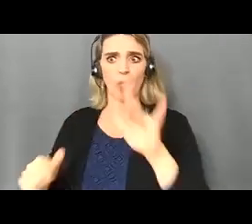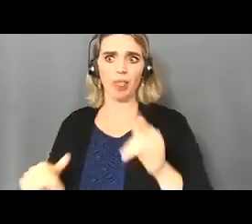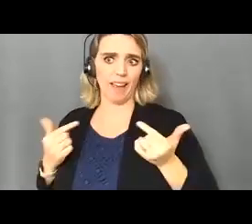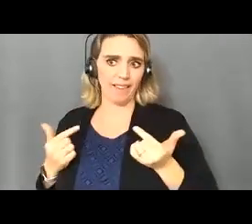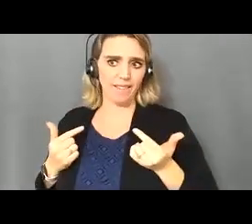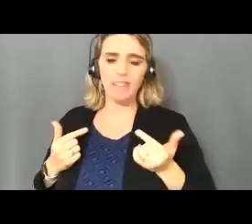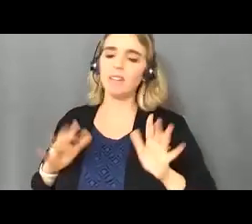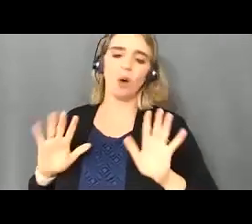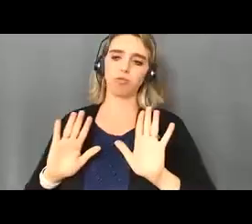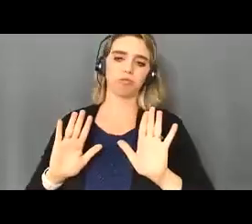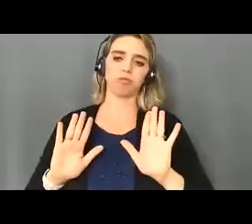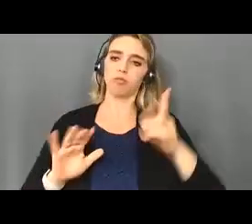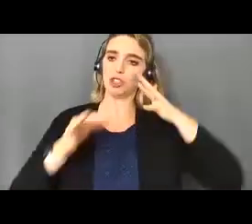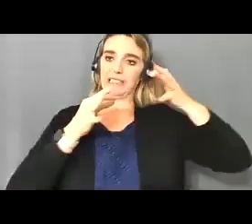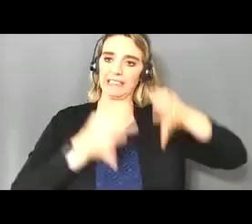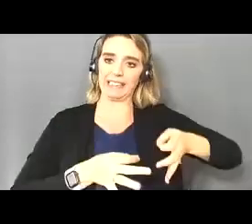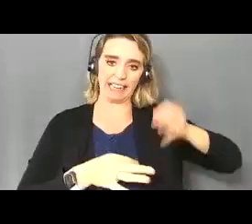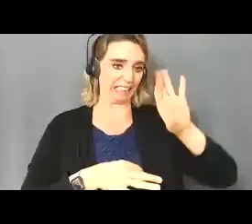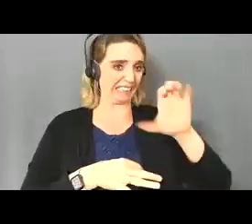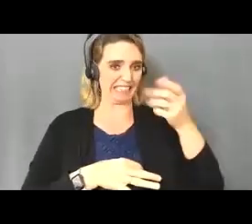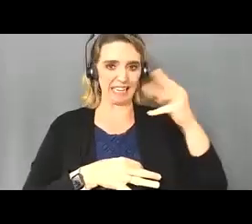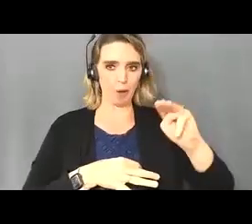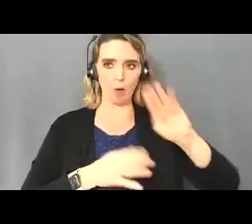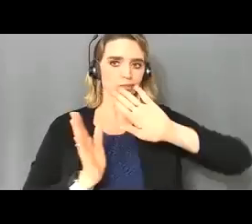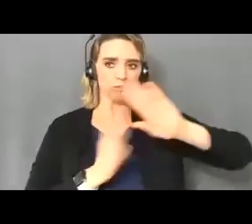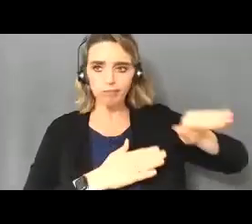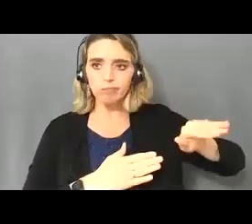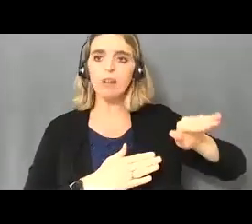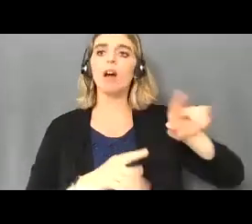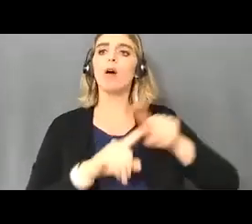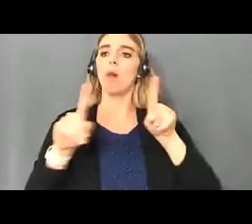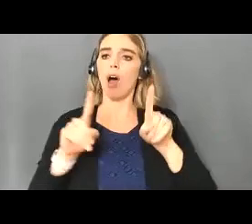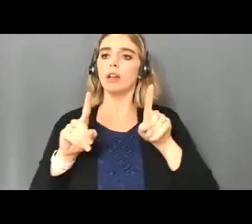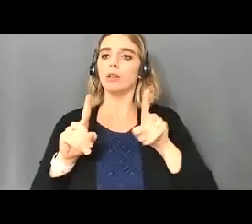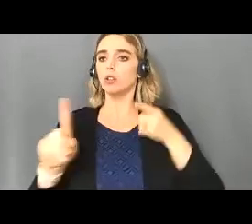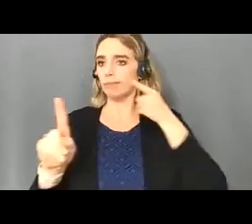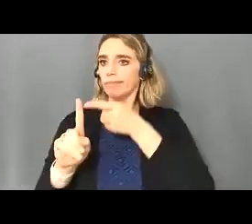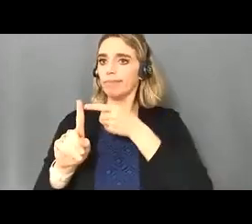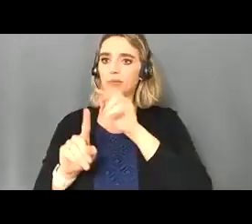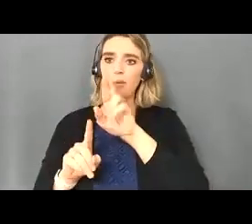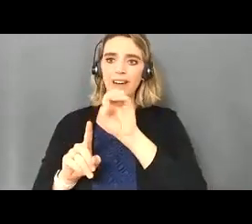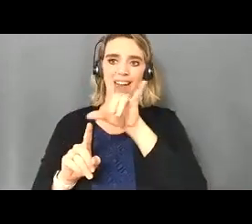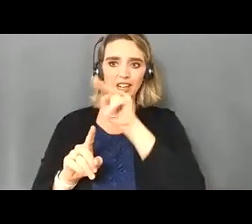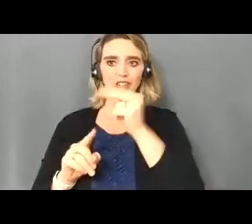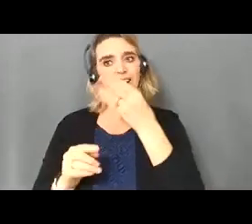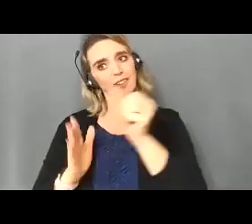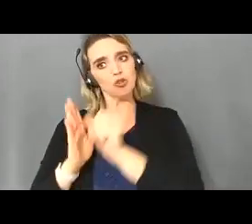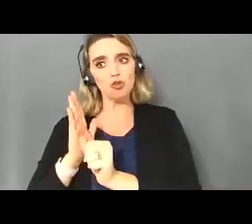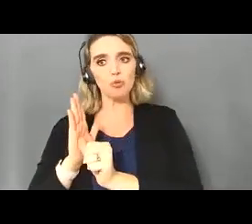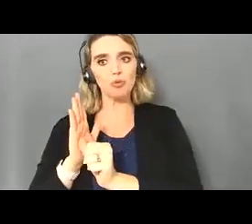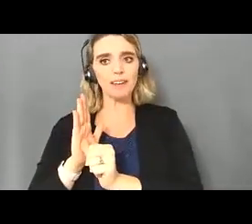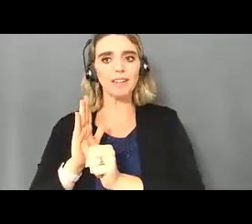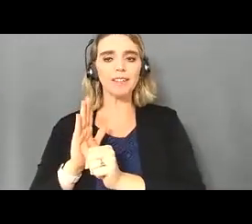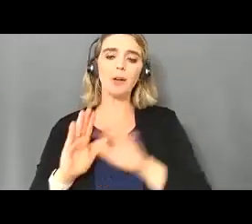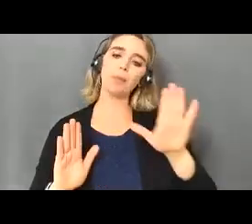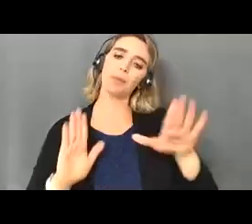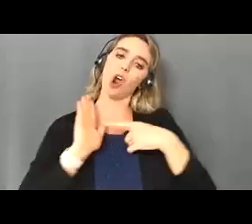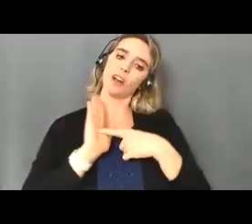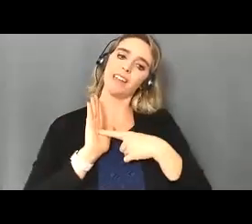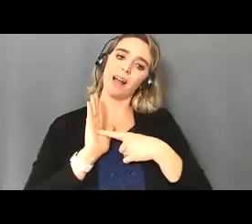So she opted to forgo the chemotherapy at this point in time. So I like her example because it really shows